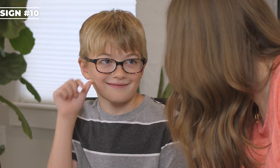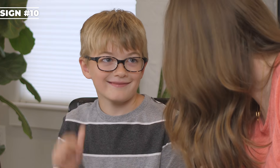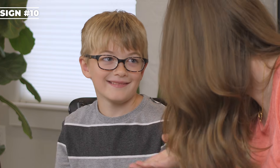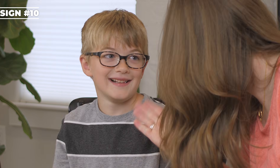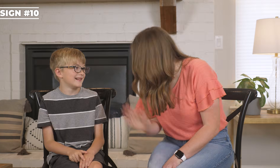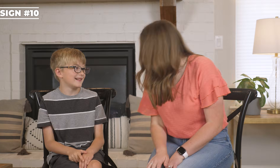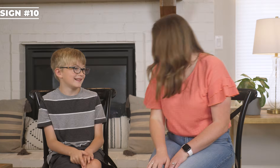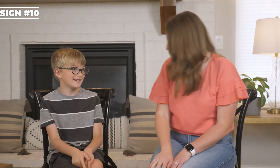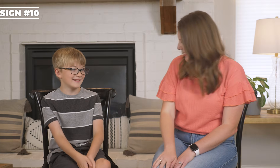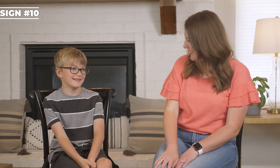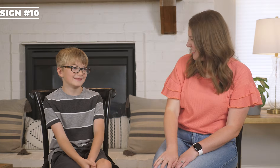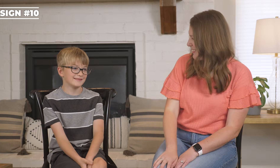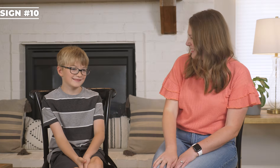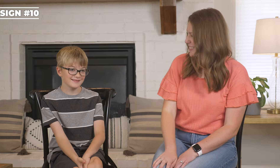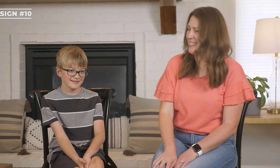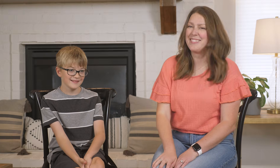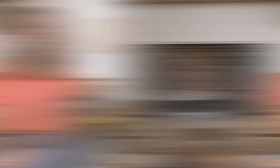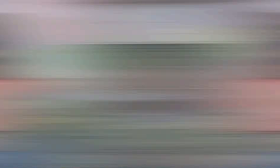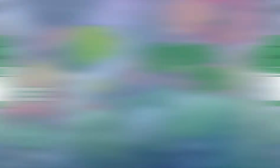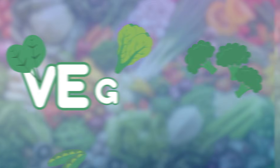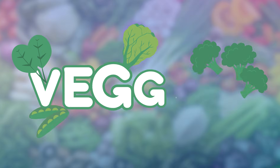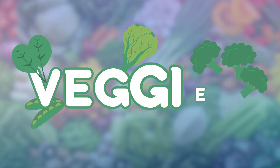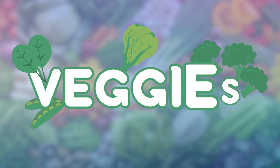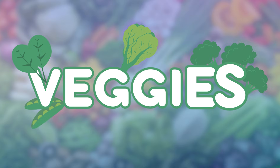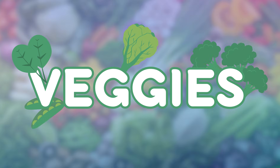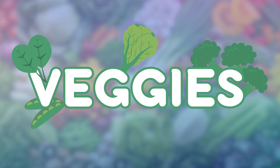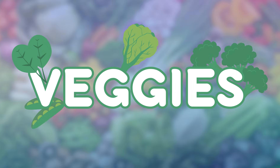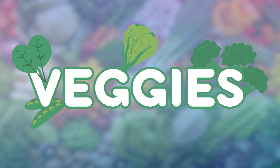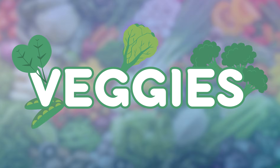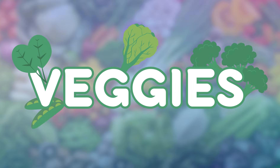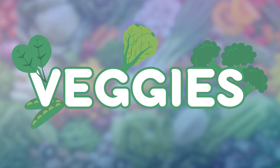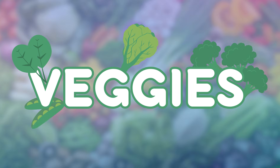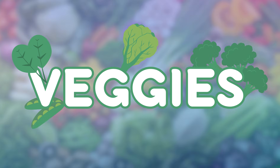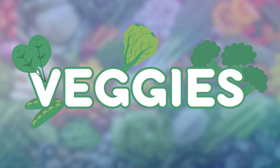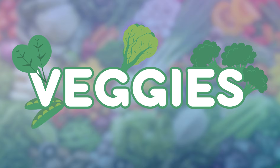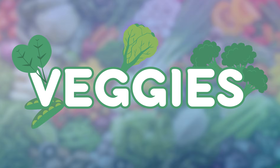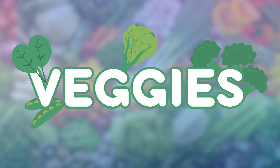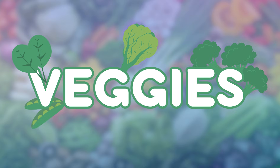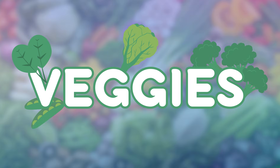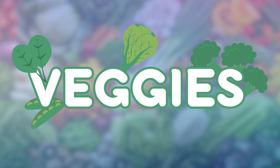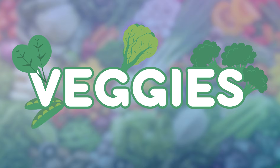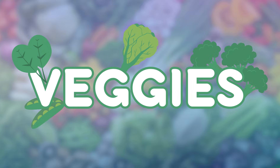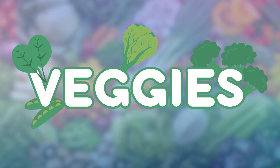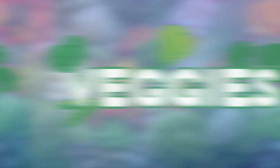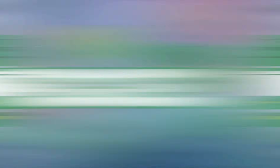Lemons. Very good. Now let's switch to veggies.